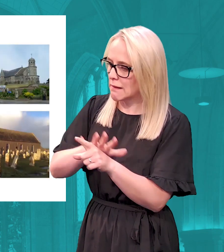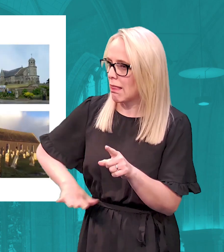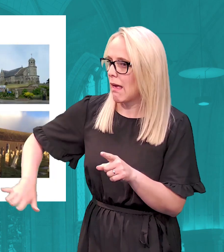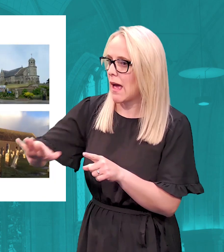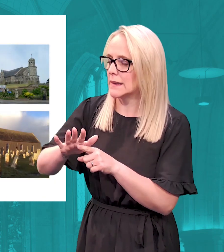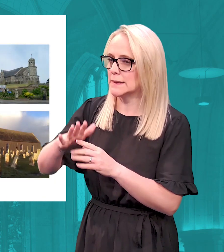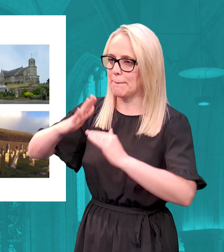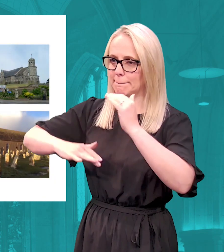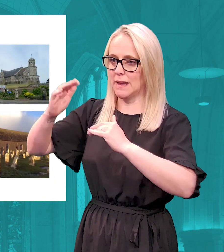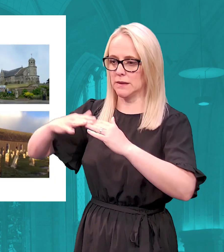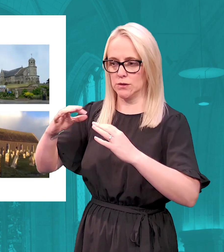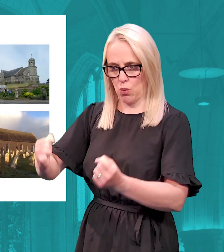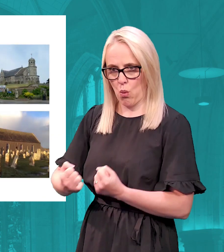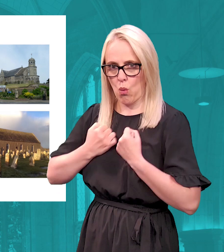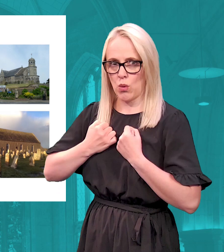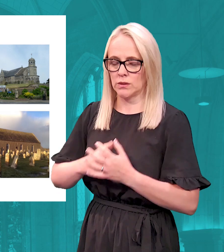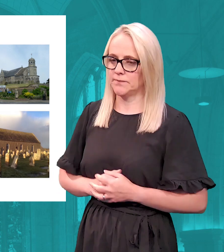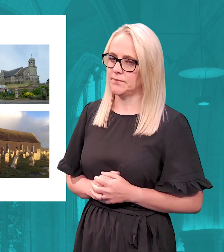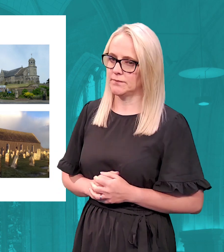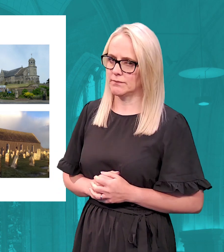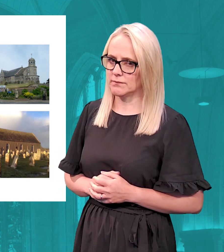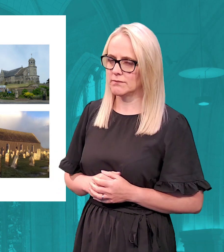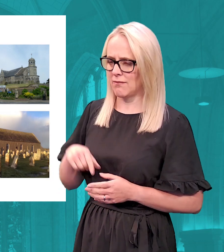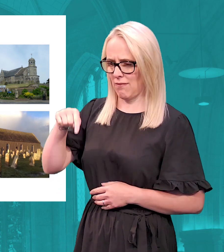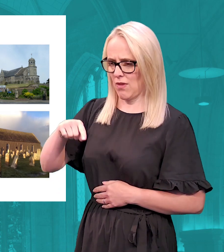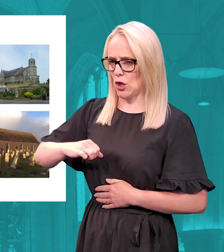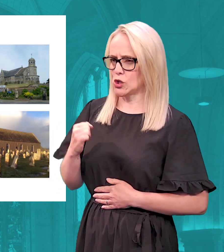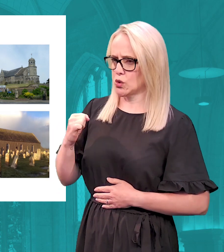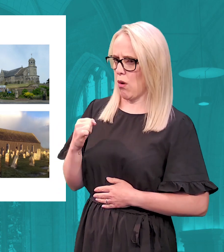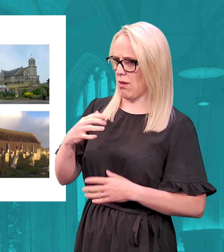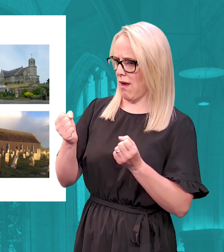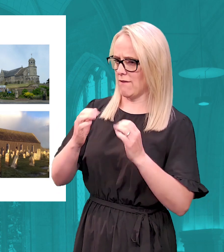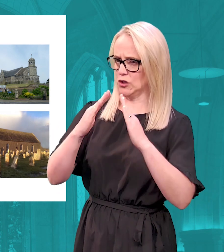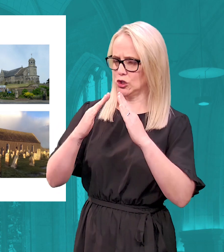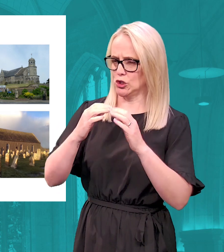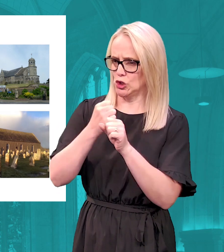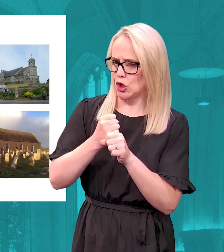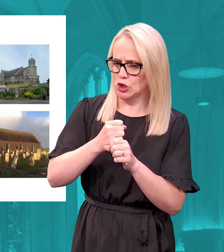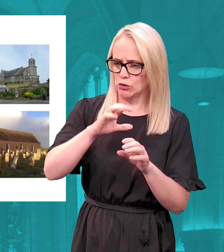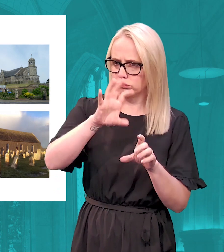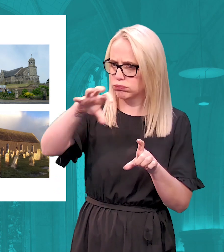The church's estate is a significant one in Scotland, for example, we have more listed buildings